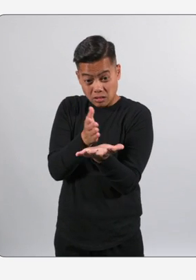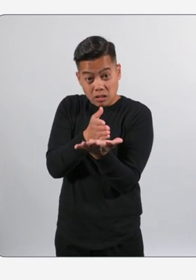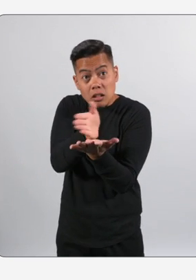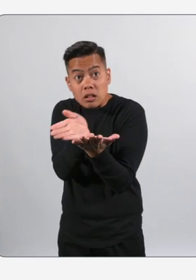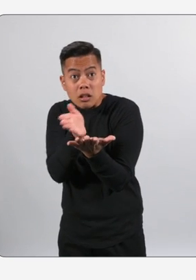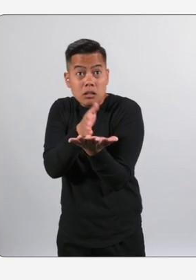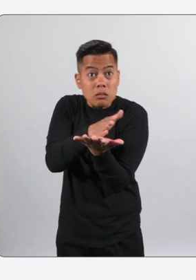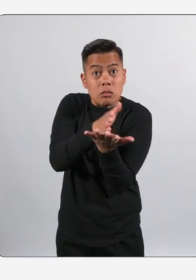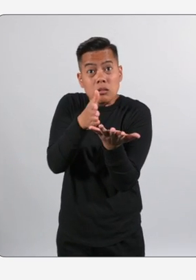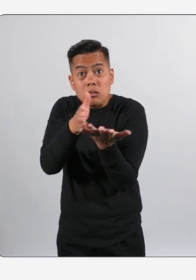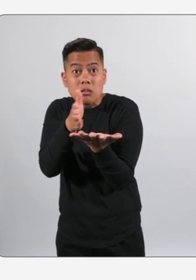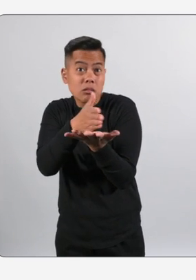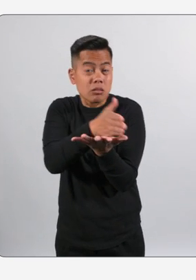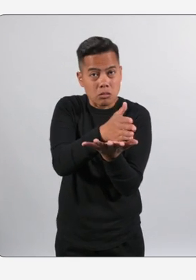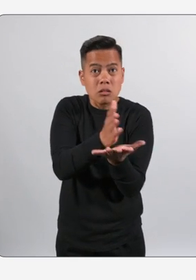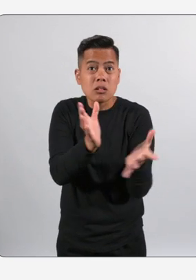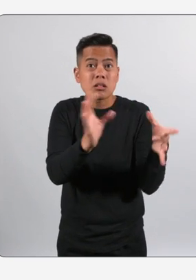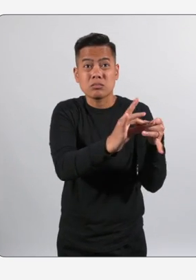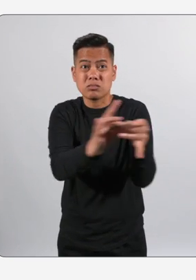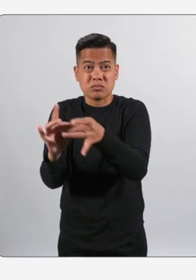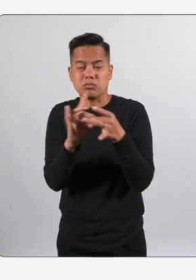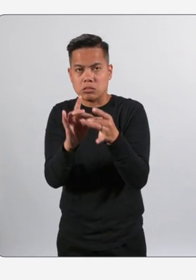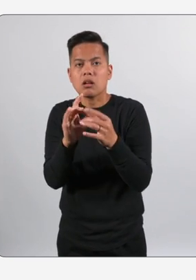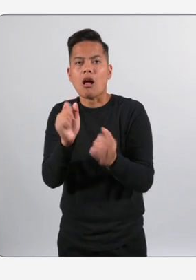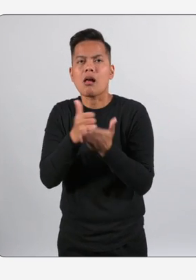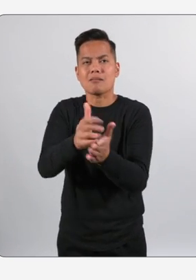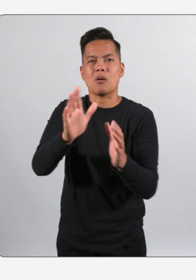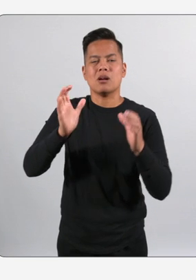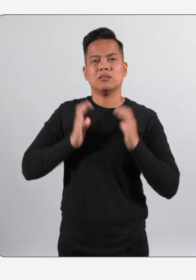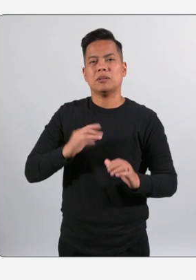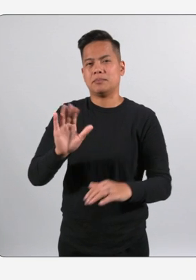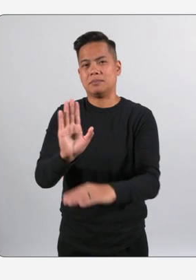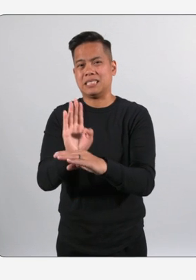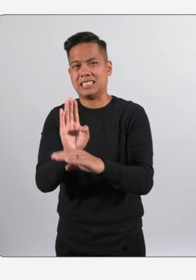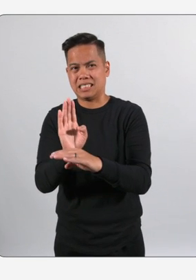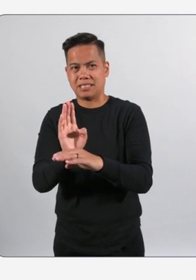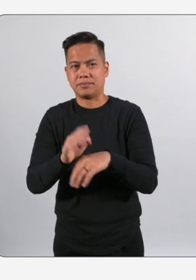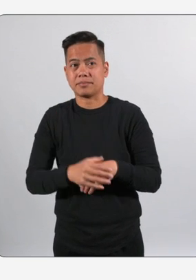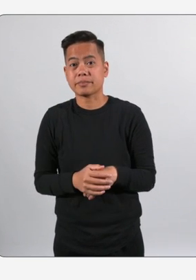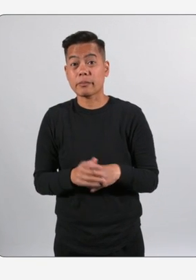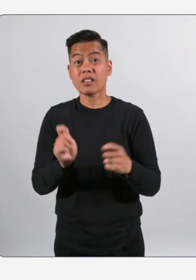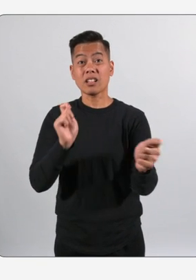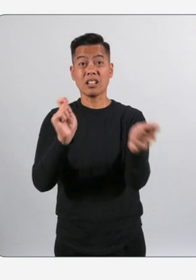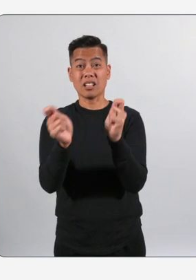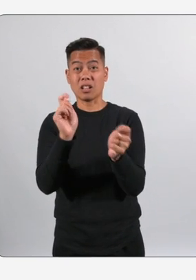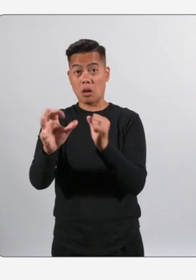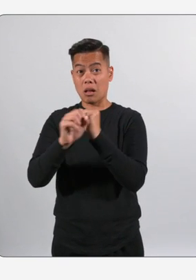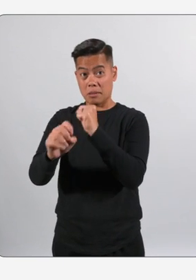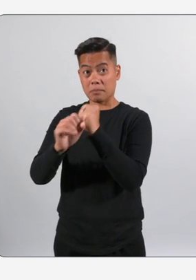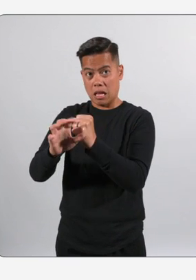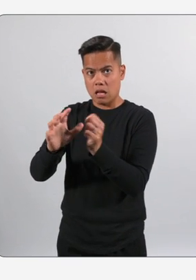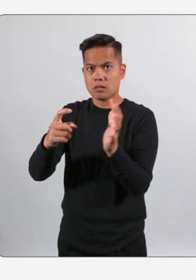customers and your business. These agile campaigns enable your budgets to follow demand and growth, wherever they are